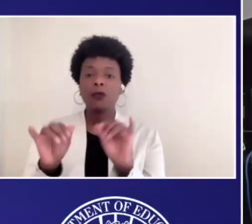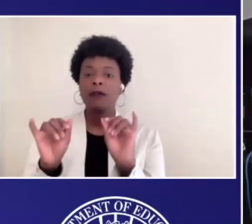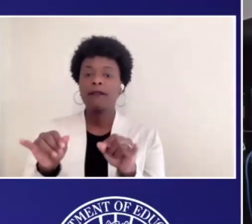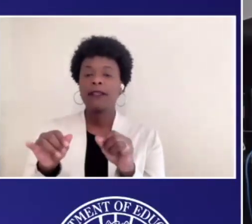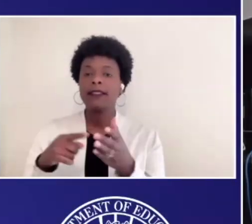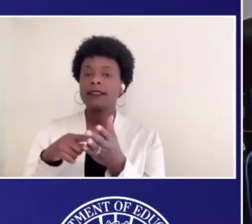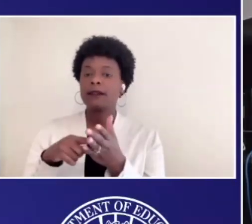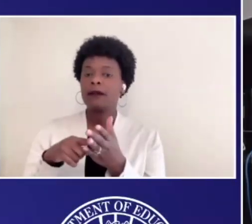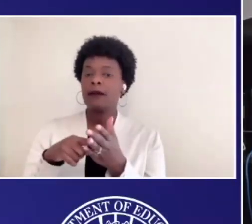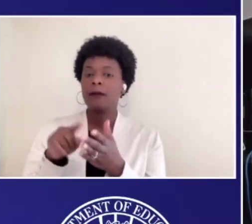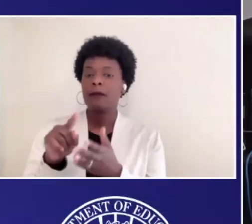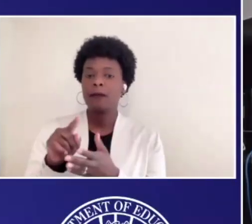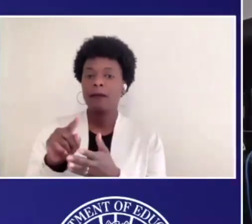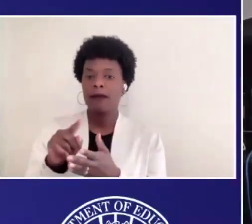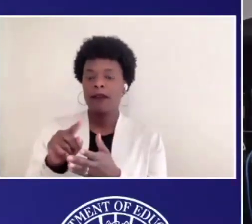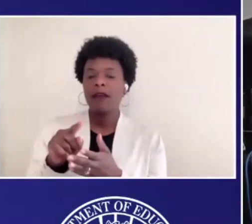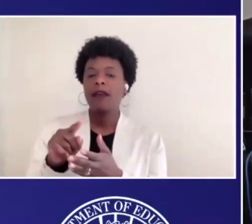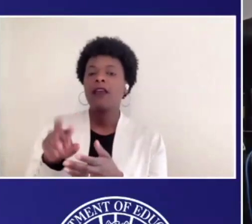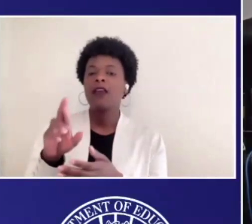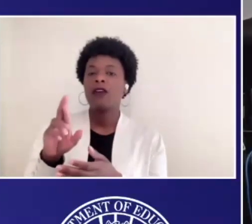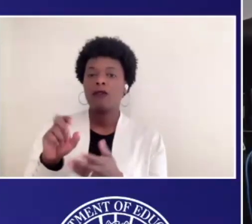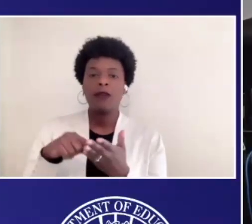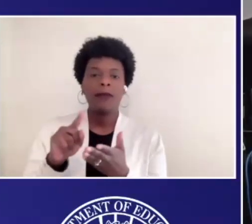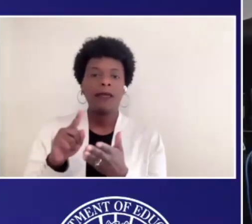but there were some things that we just wanted to go over.